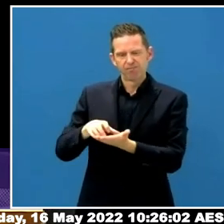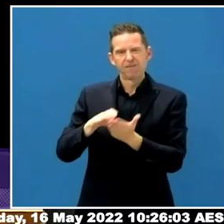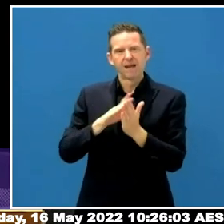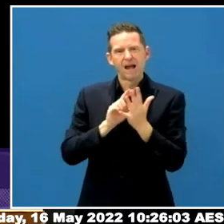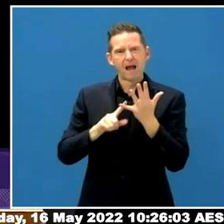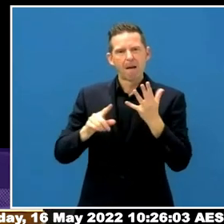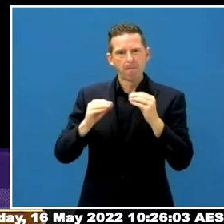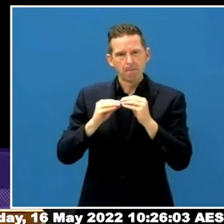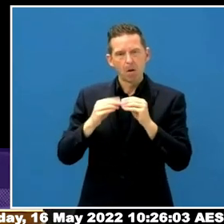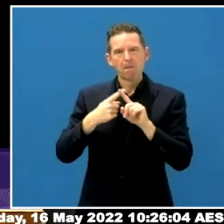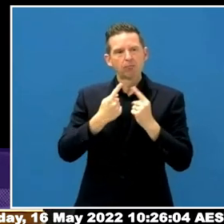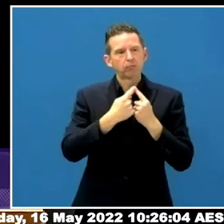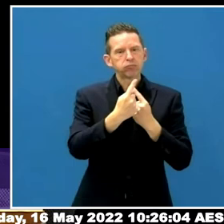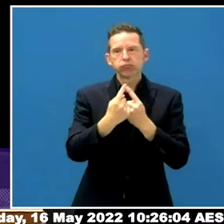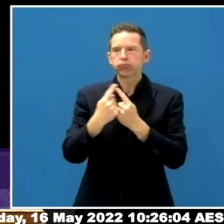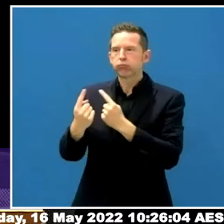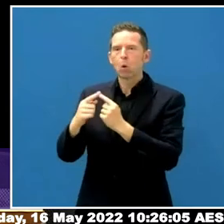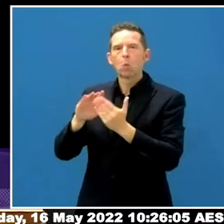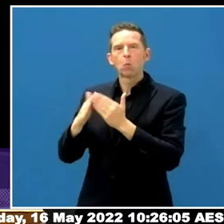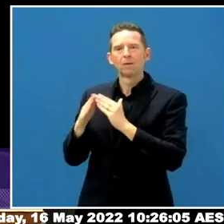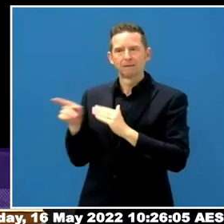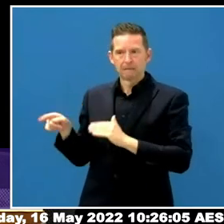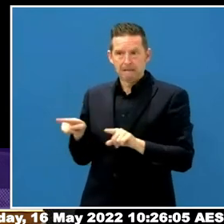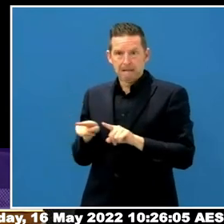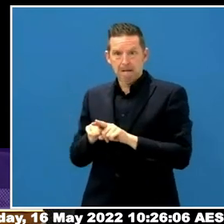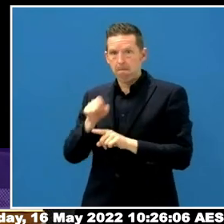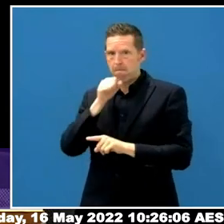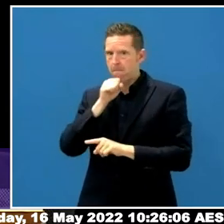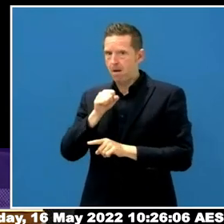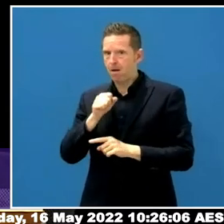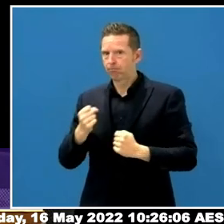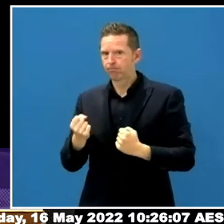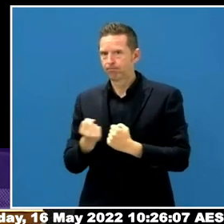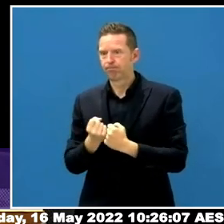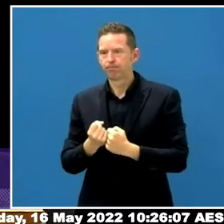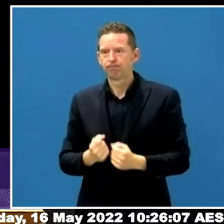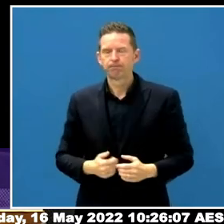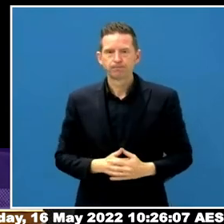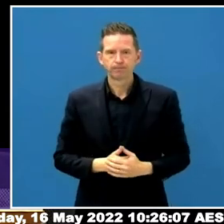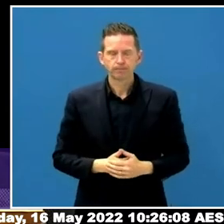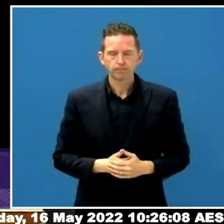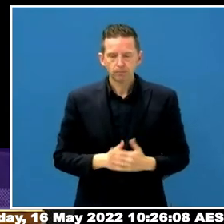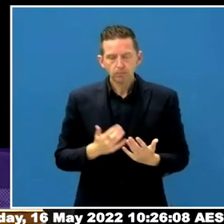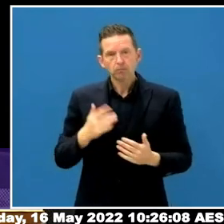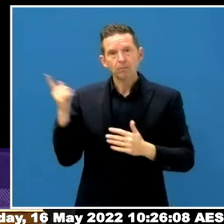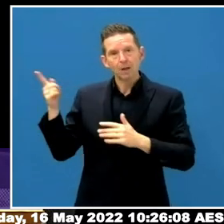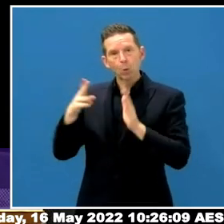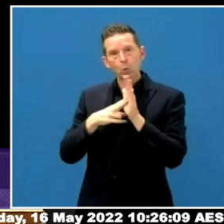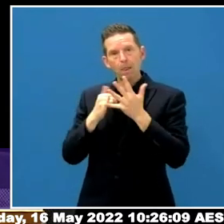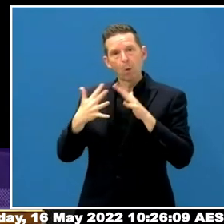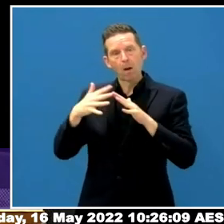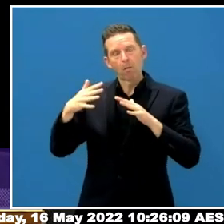community. When Mr Nuumaalii's phone was examined by New South Wales Police in early